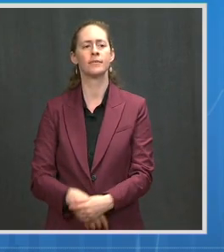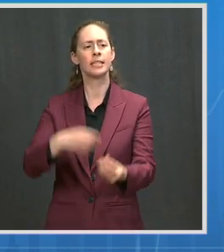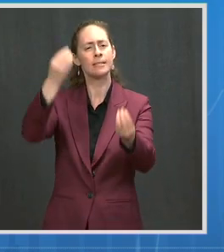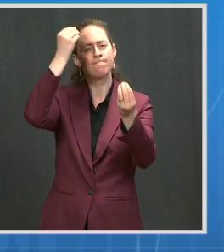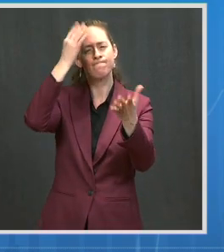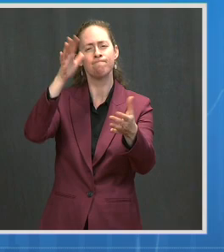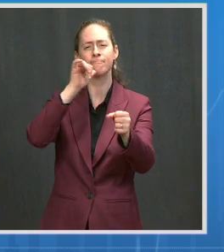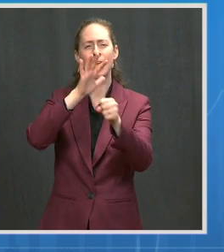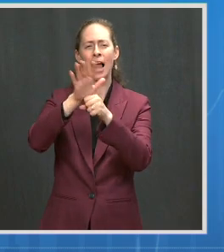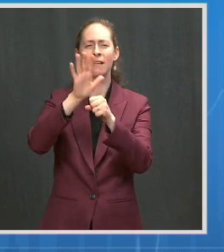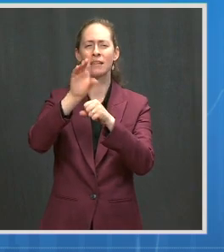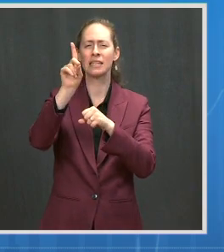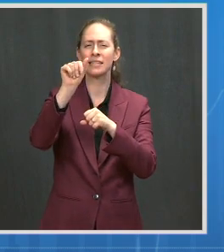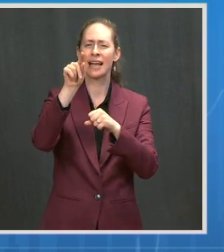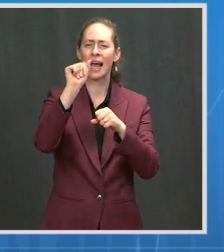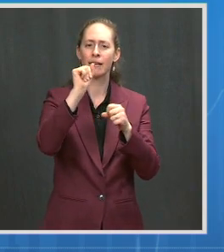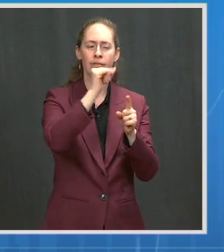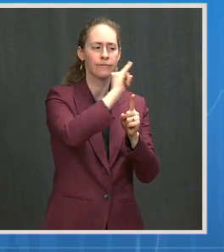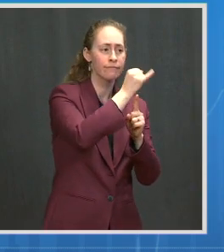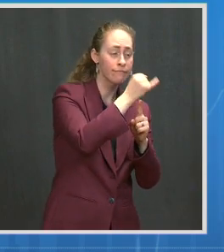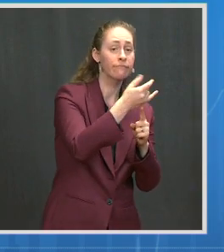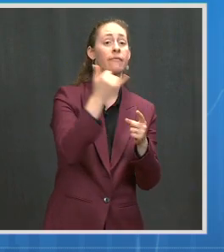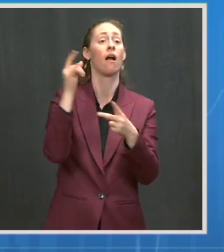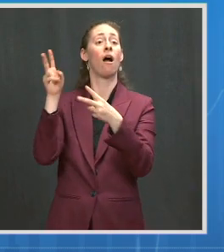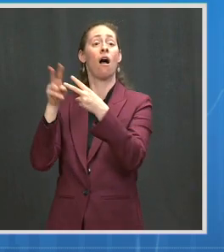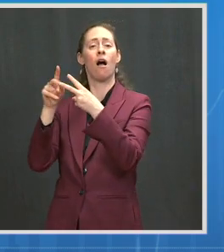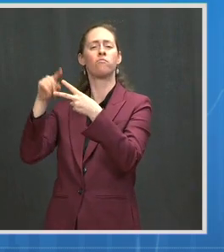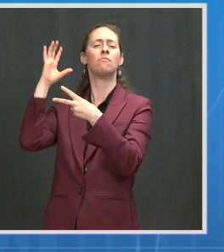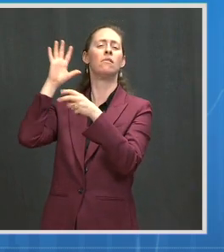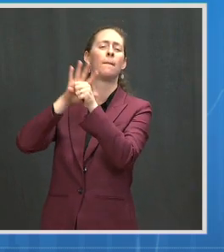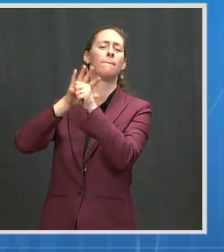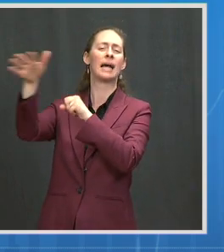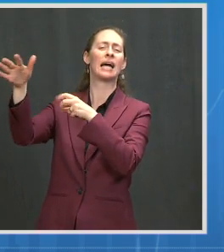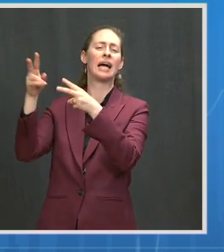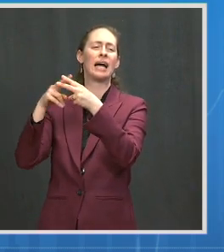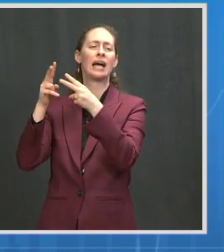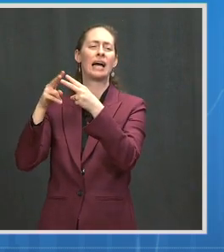that we would expect that it would be comparable, but we need to get confirmation of that.